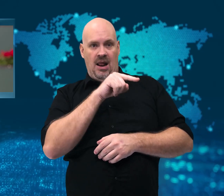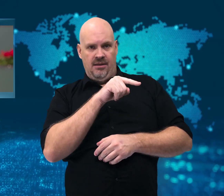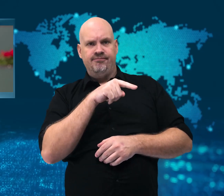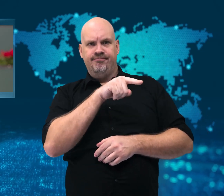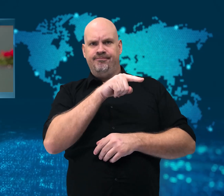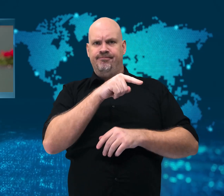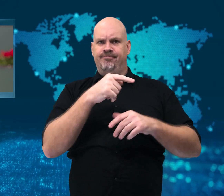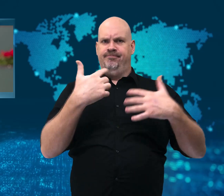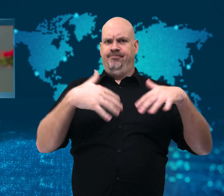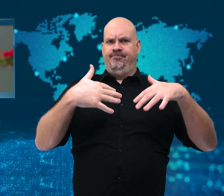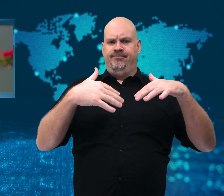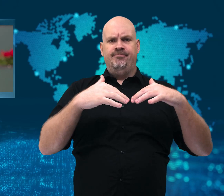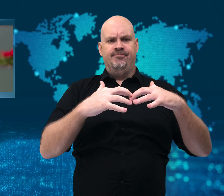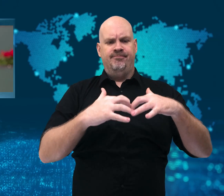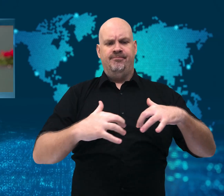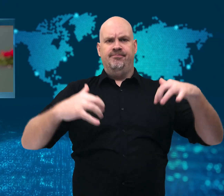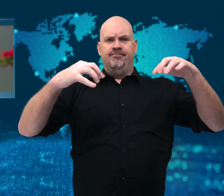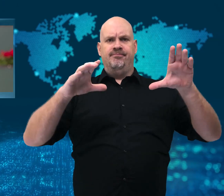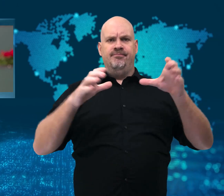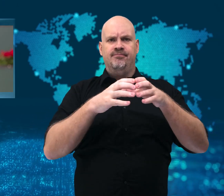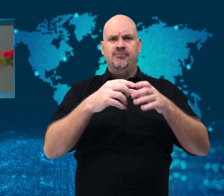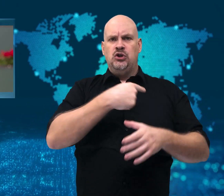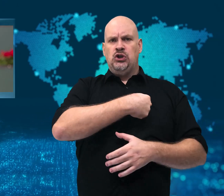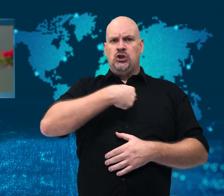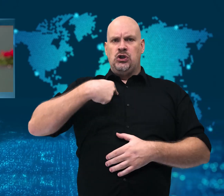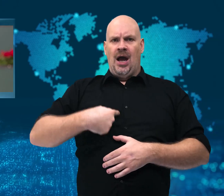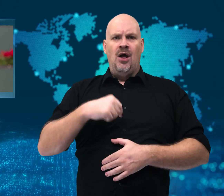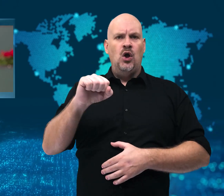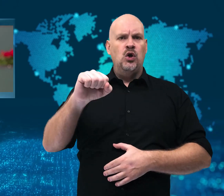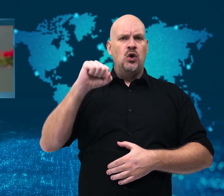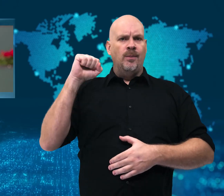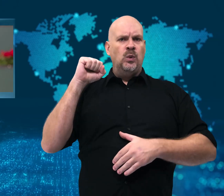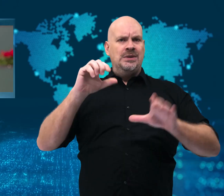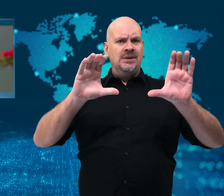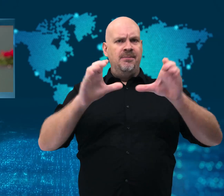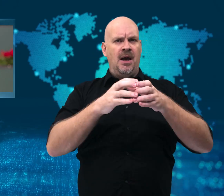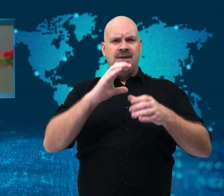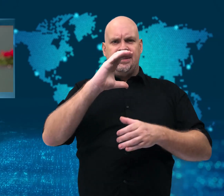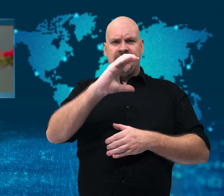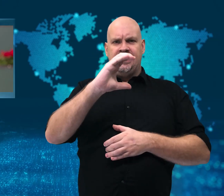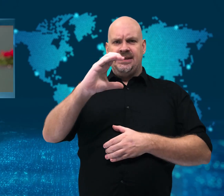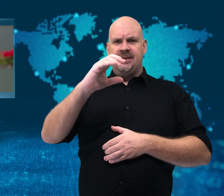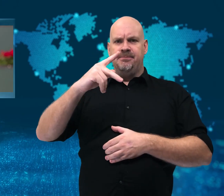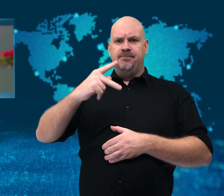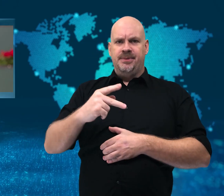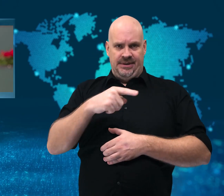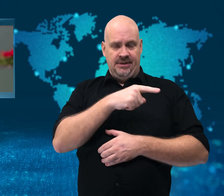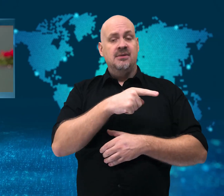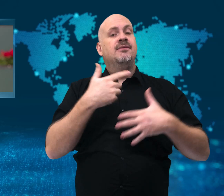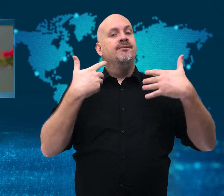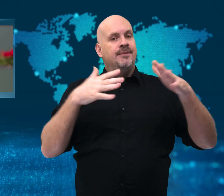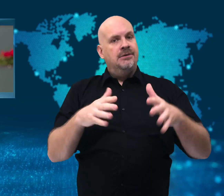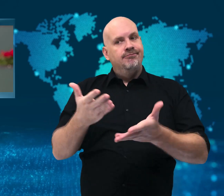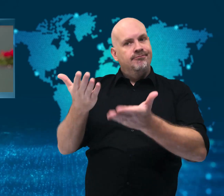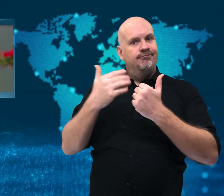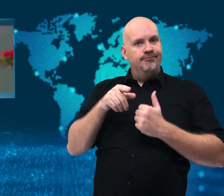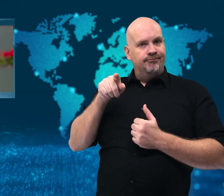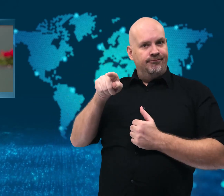is a senior member of the Chinese Communist Party (CCP).